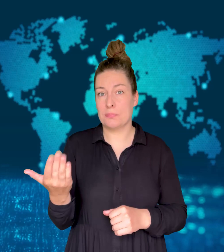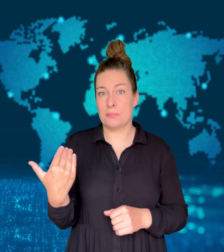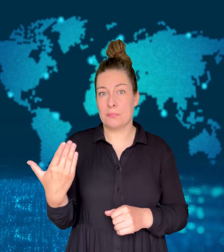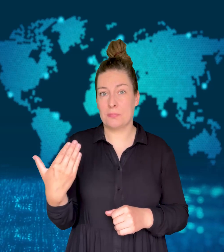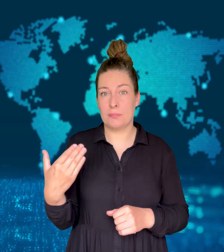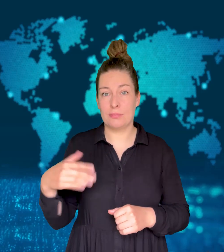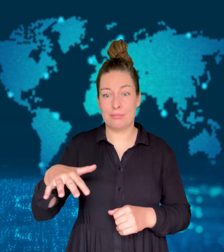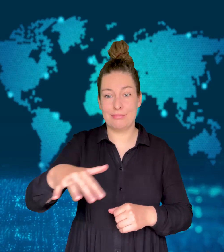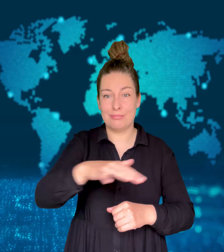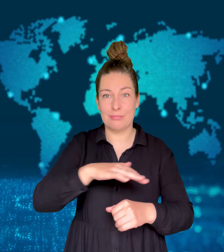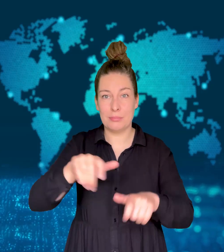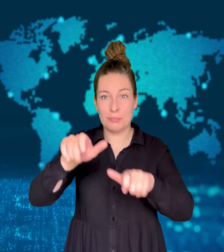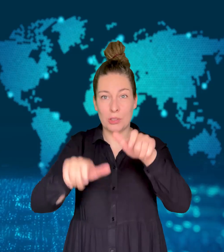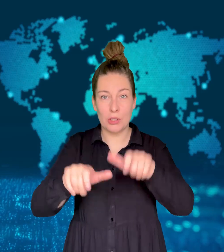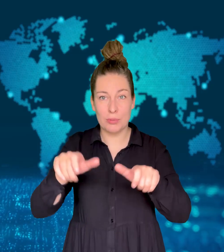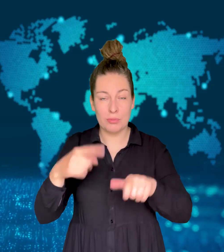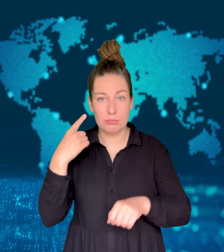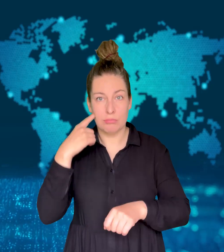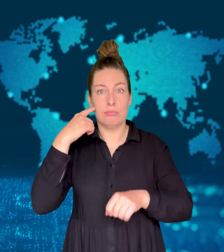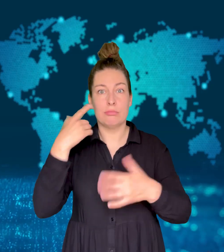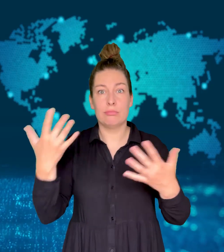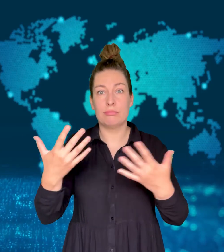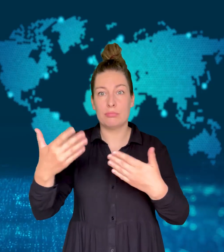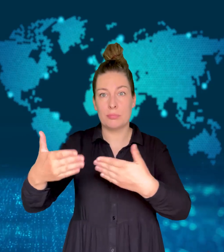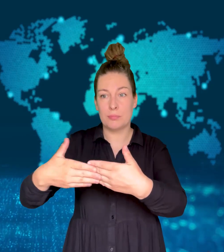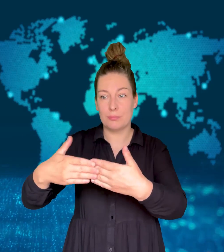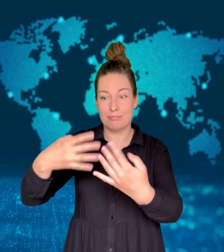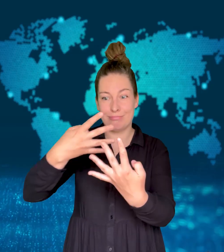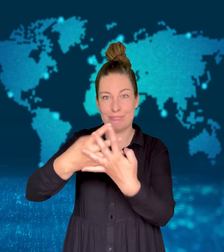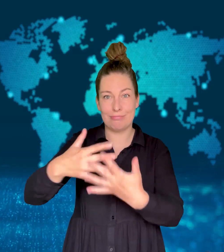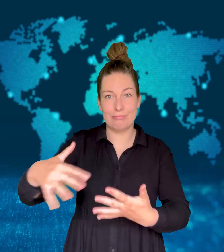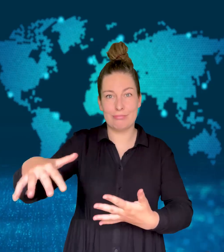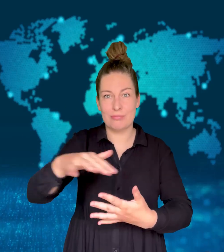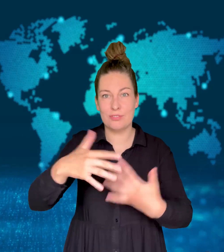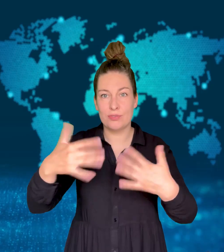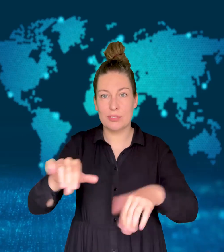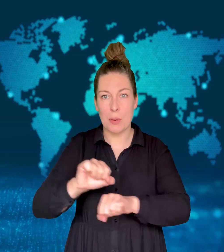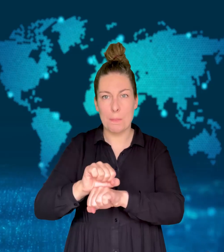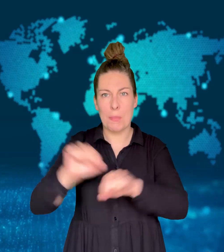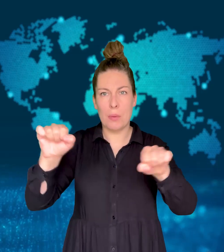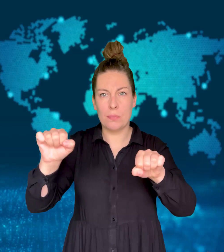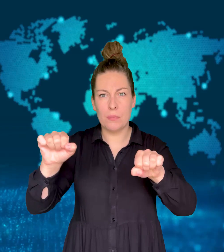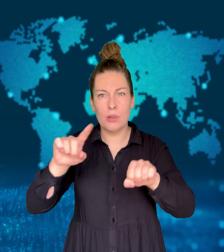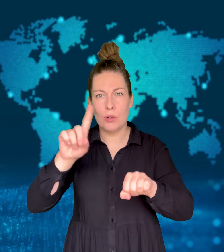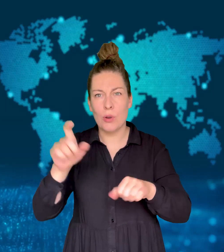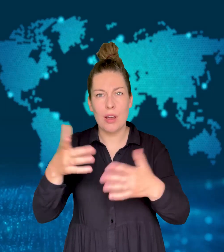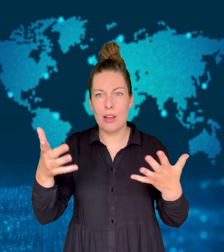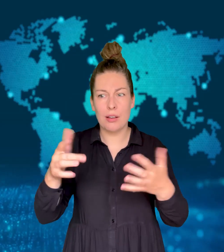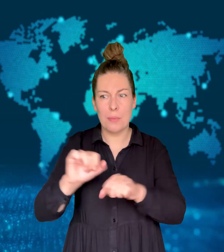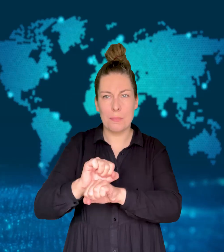When people near the jail heard explosions, they were told that